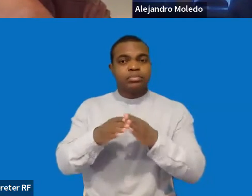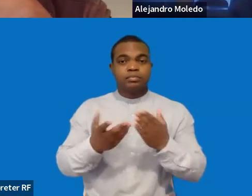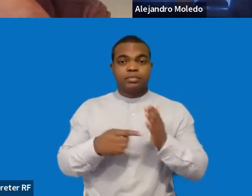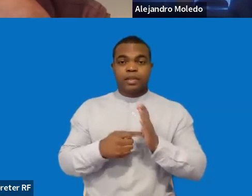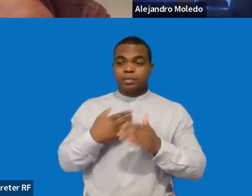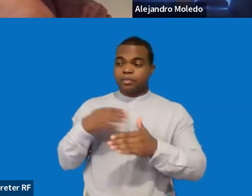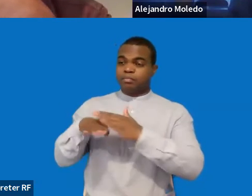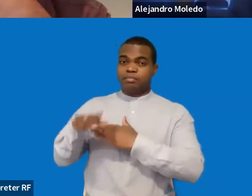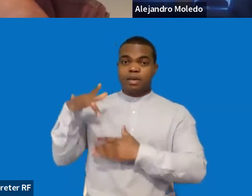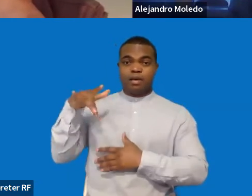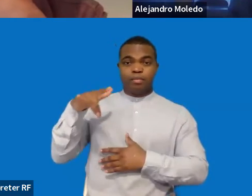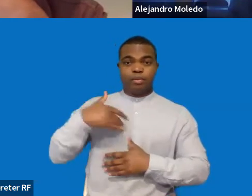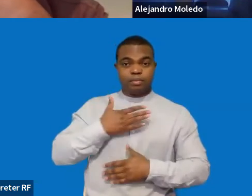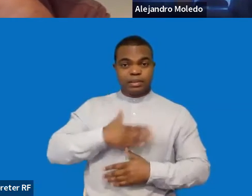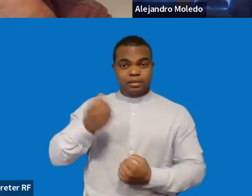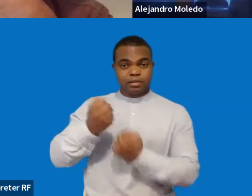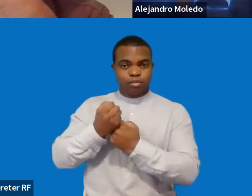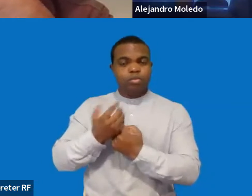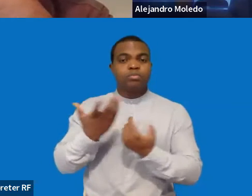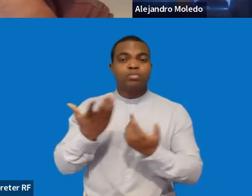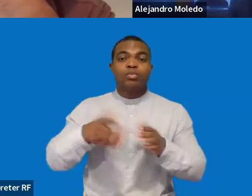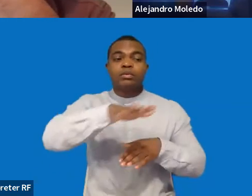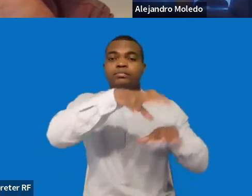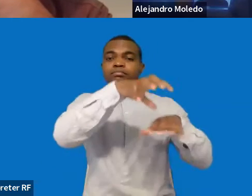You are not required to show the European Disability Card